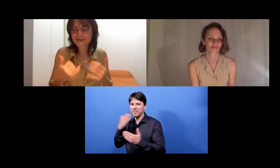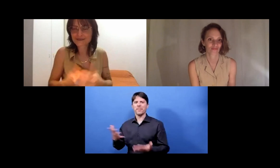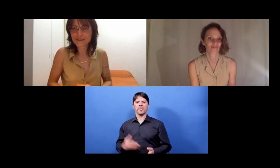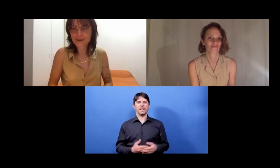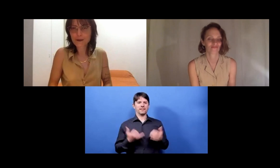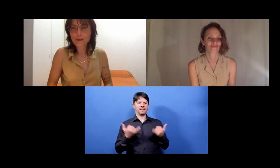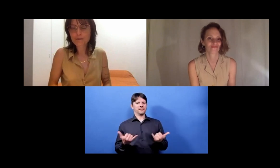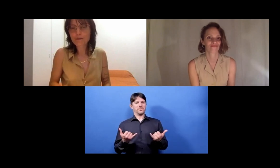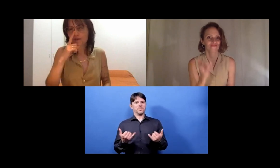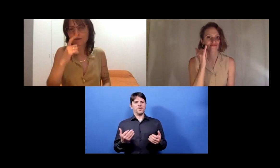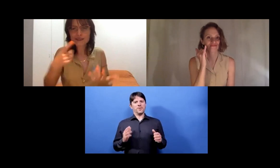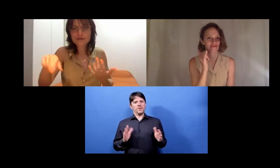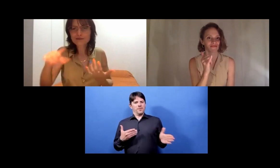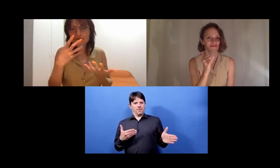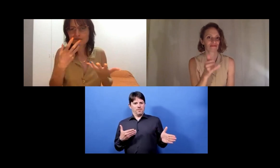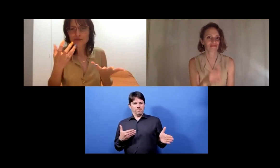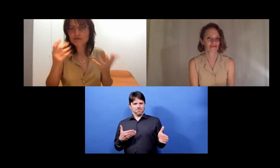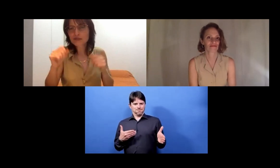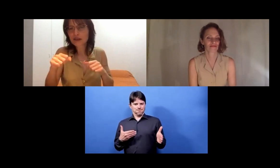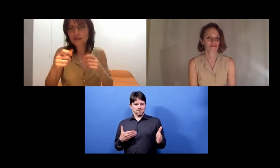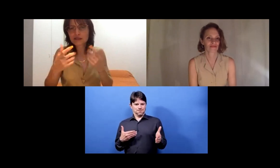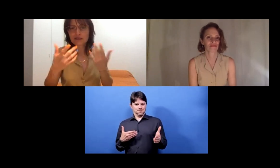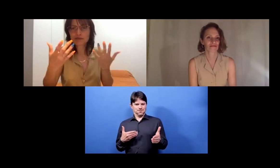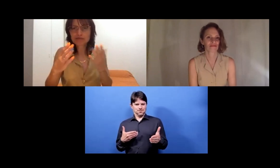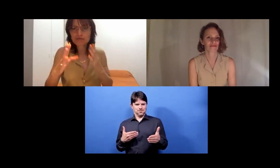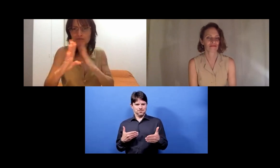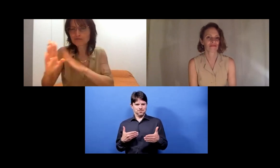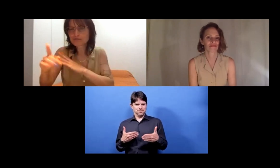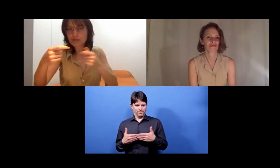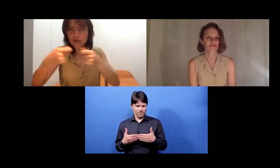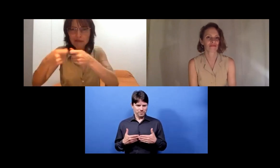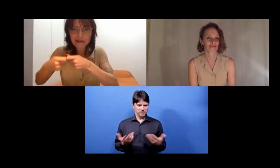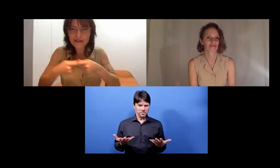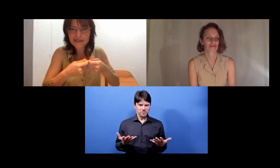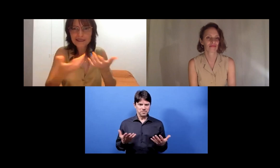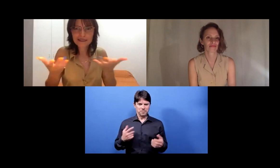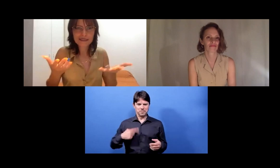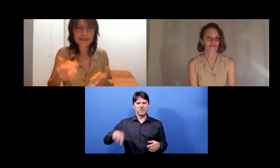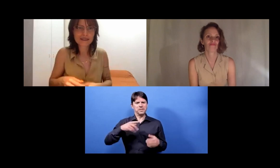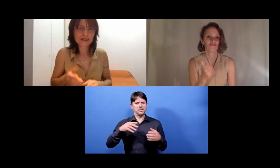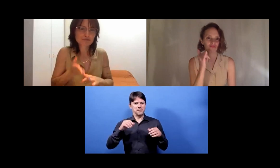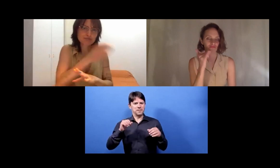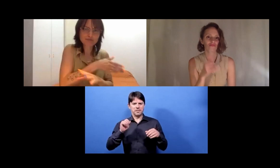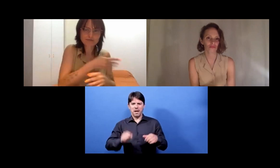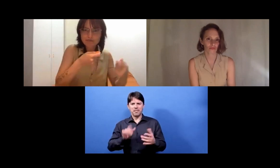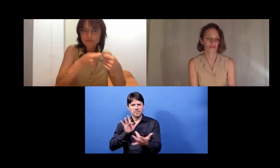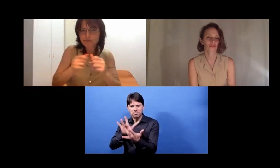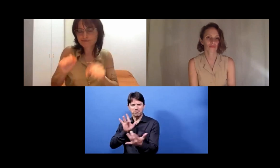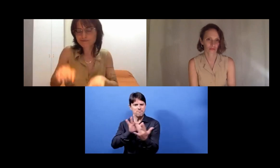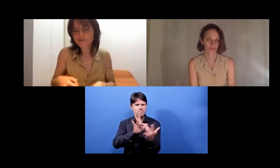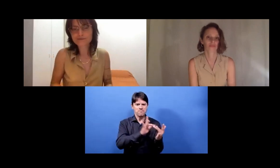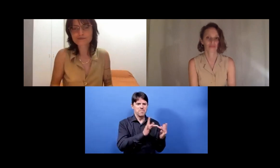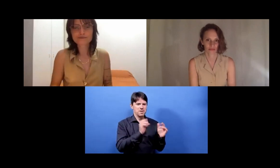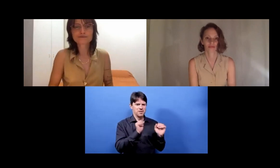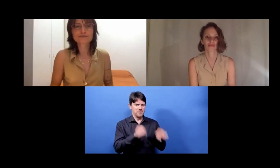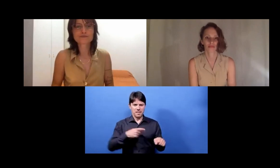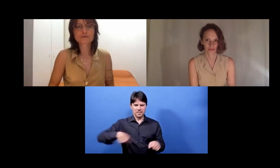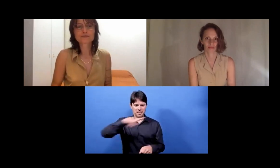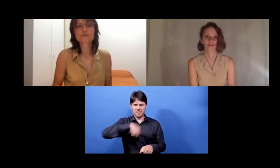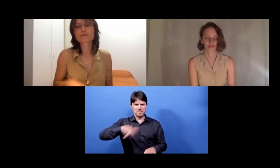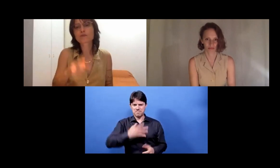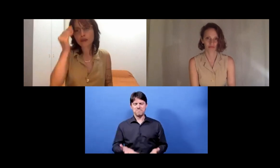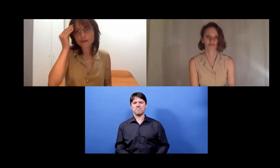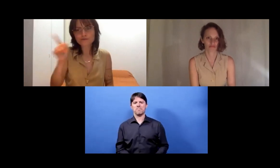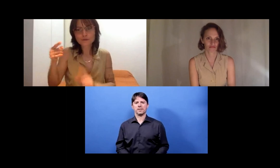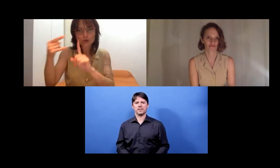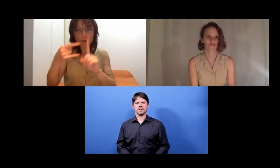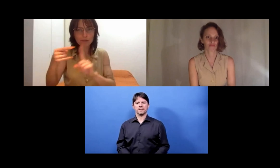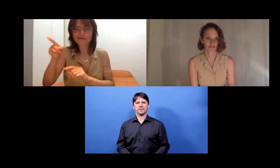You can contact us directly later.